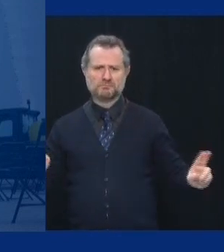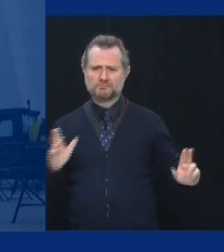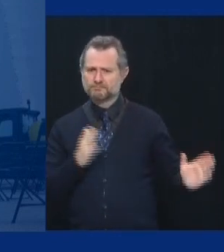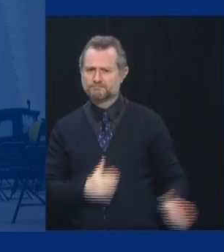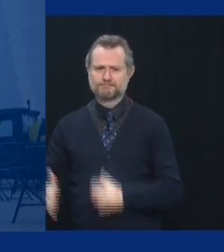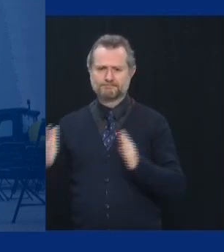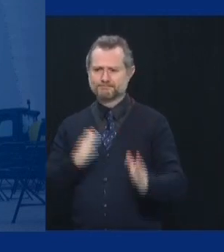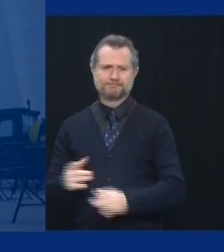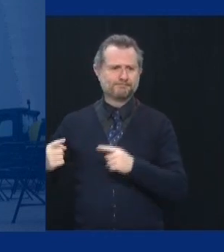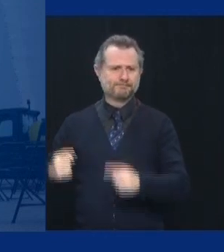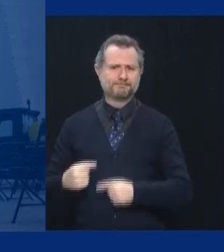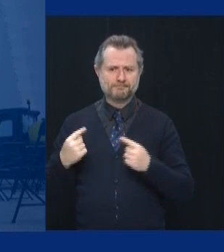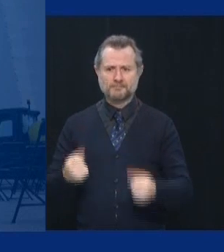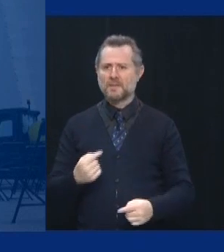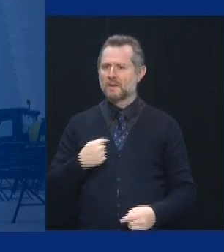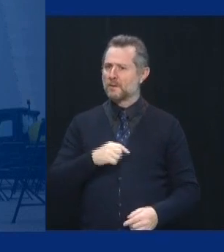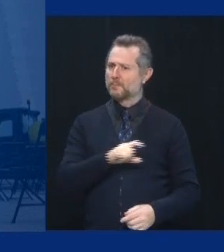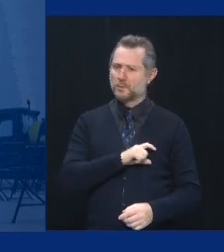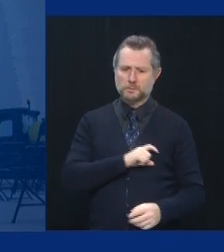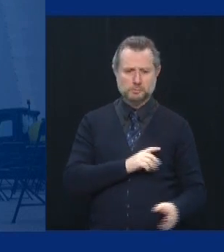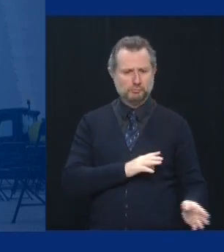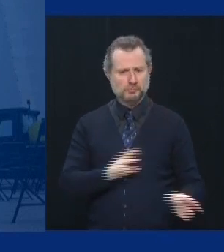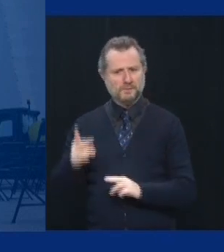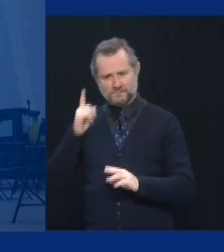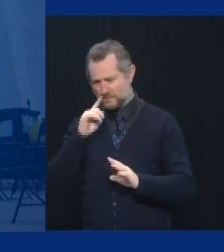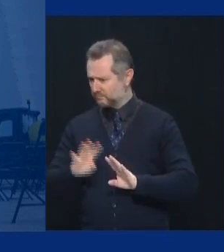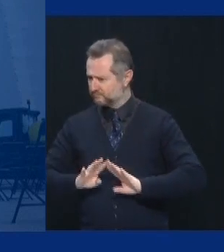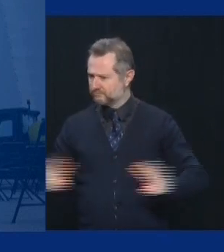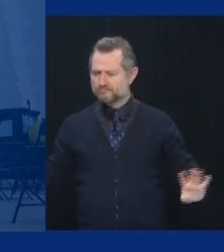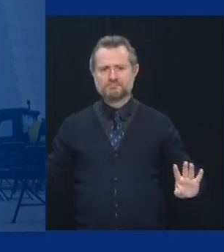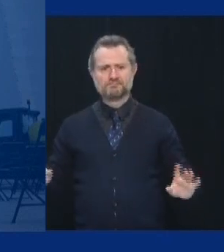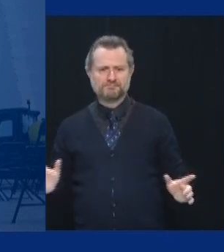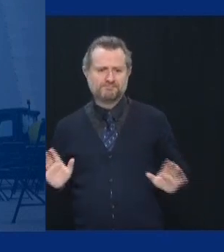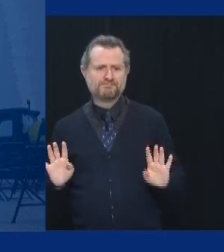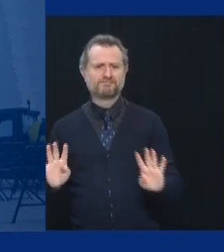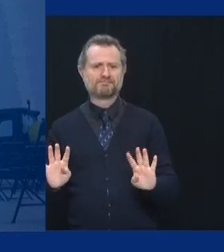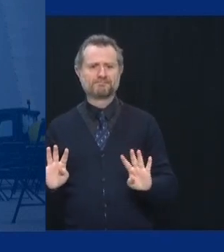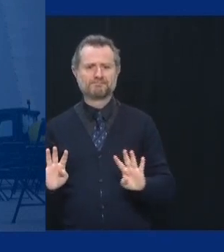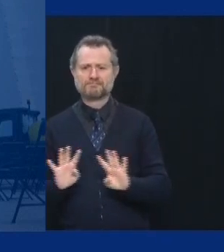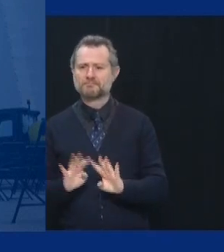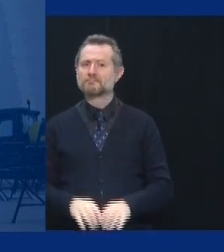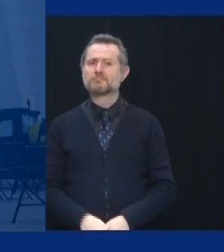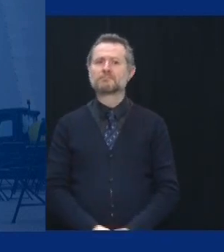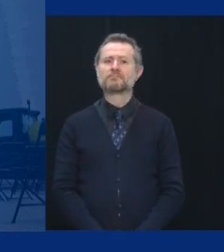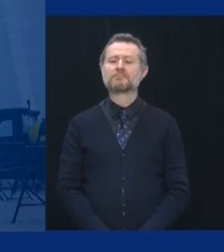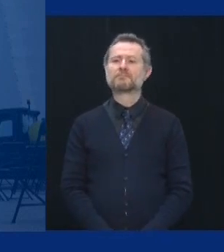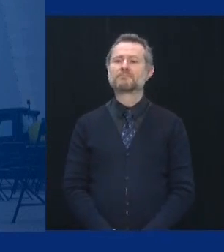STATE CAPITOLS SHOULD BE BEWARE. WEE SAW WHAT HAPPENED A COUPLE WEEKS AGO. WE HAVE MADE PREPARATIONS HERE. WE HAVE THE STATE POLICE MAKING